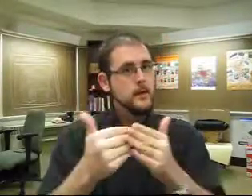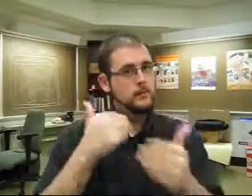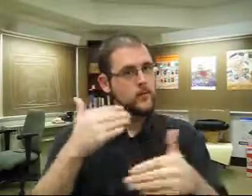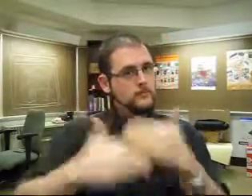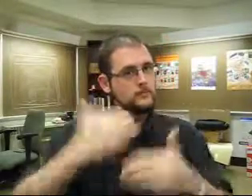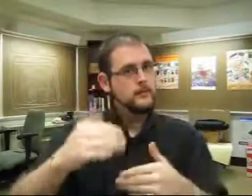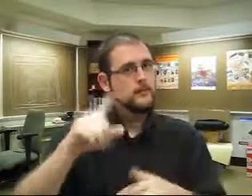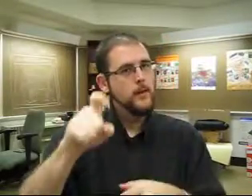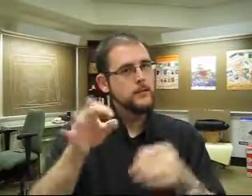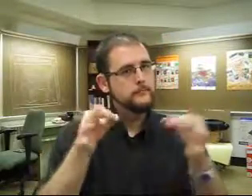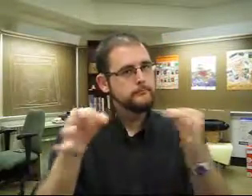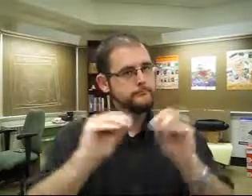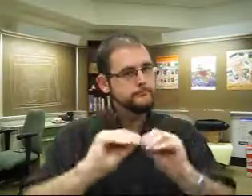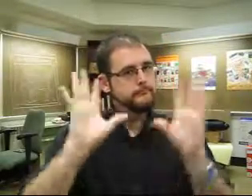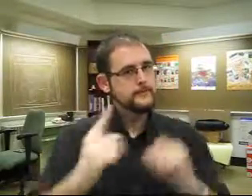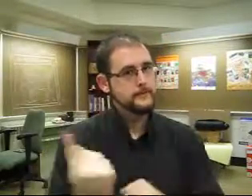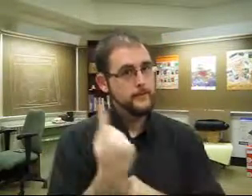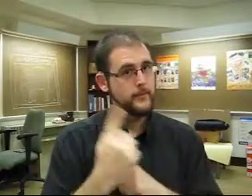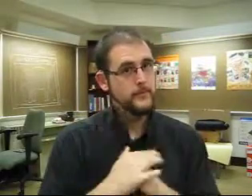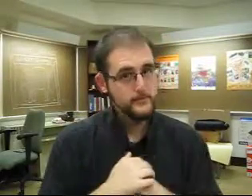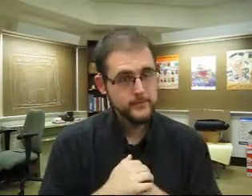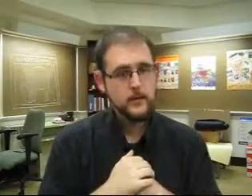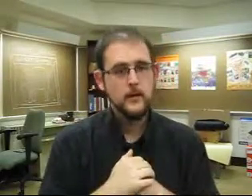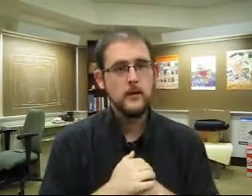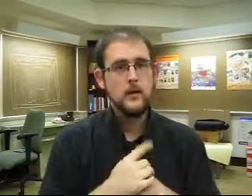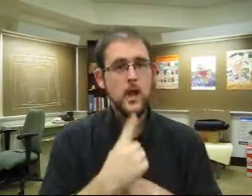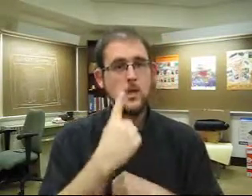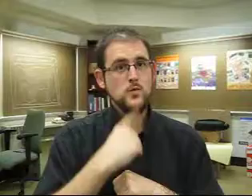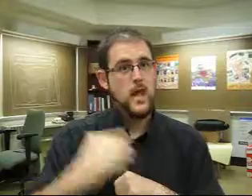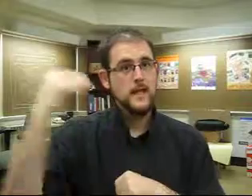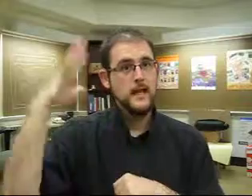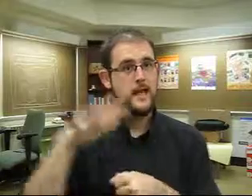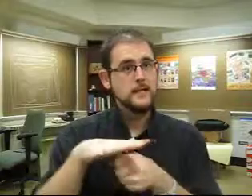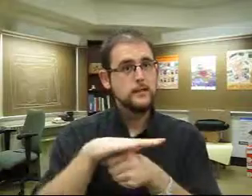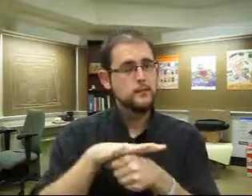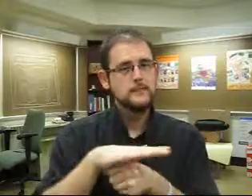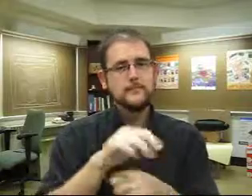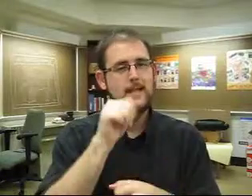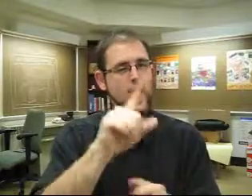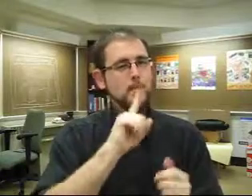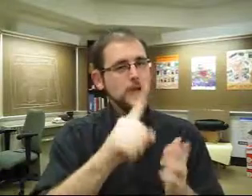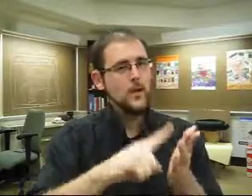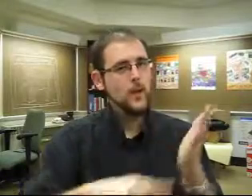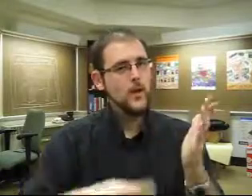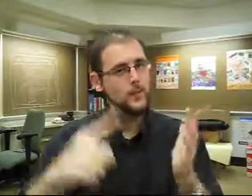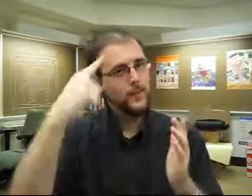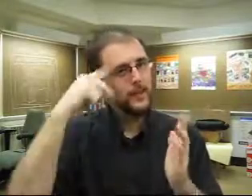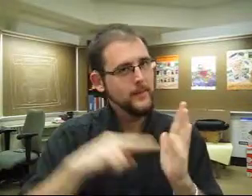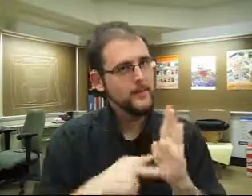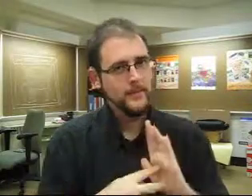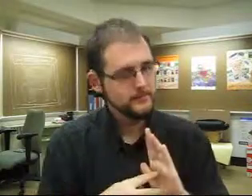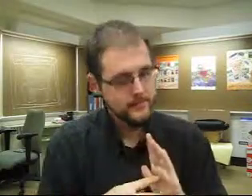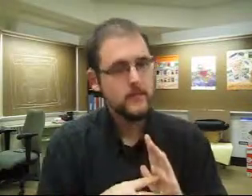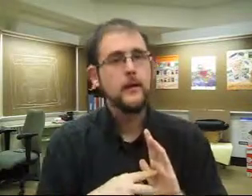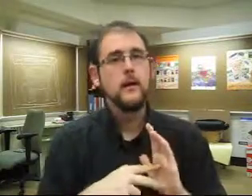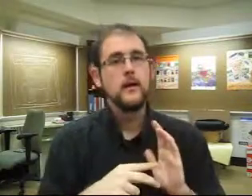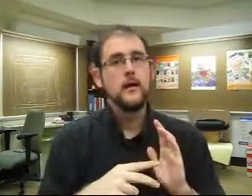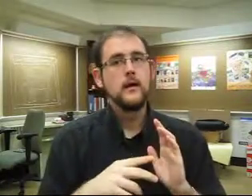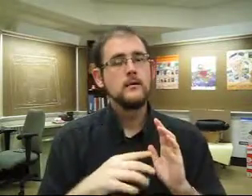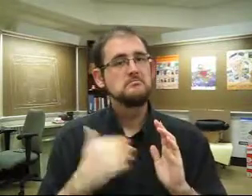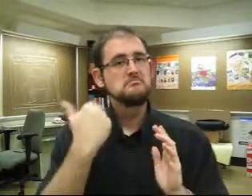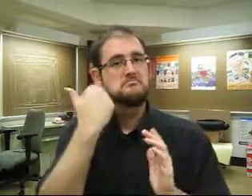To clarify: "the red light district" doesn't mean what you think.